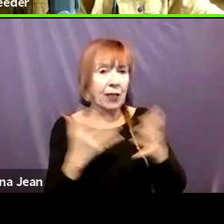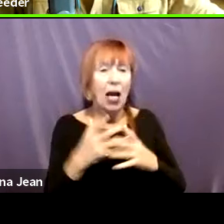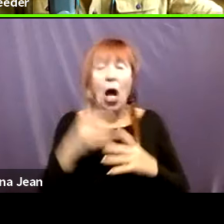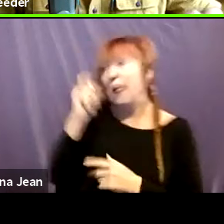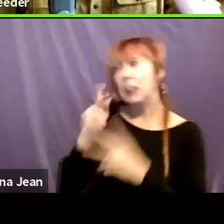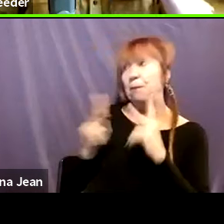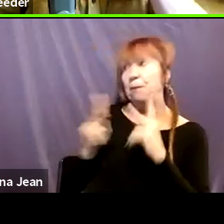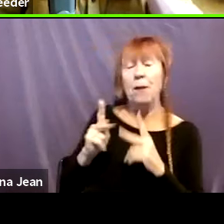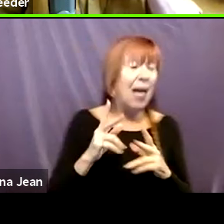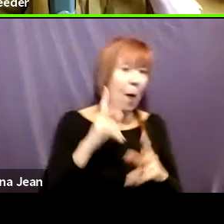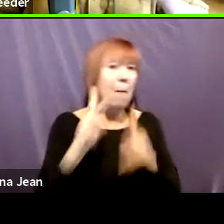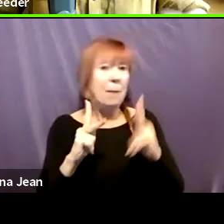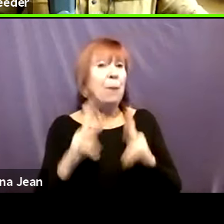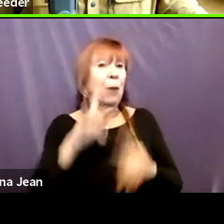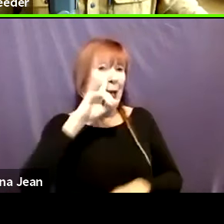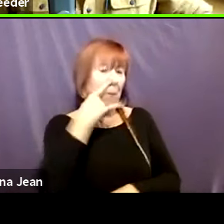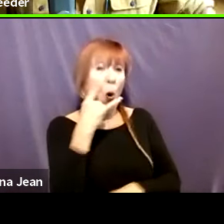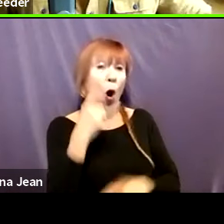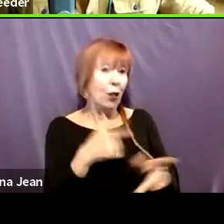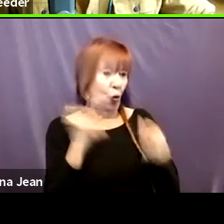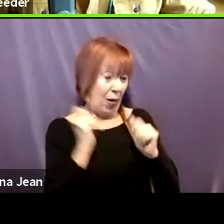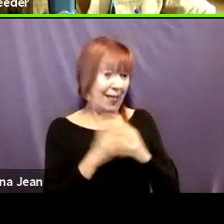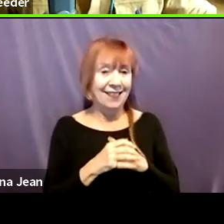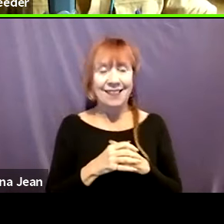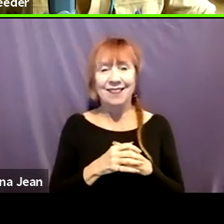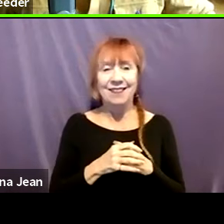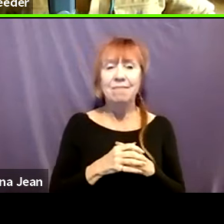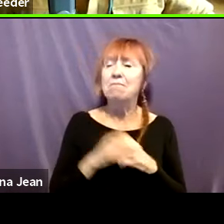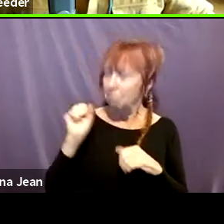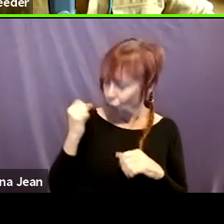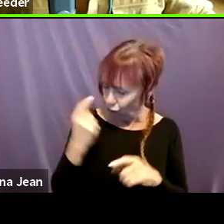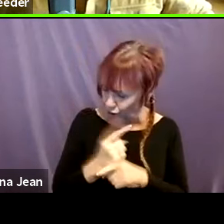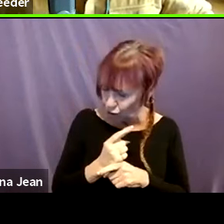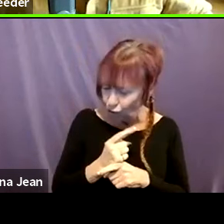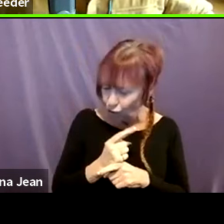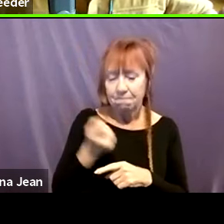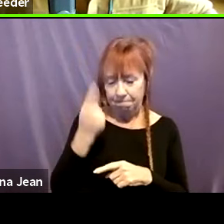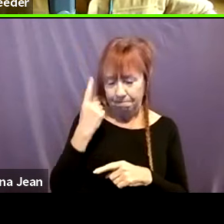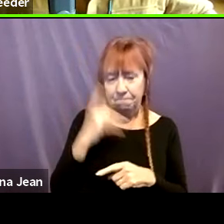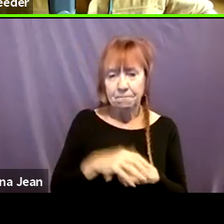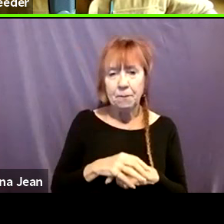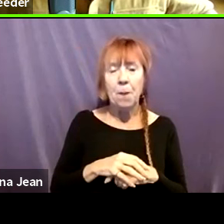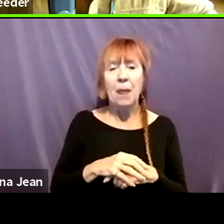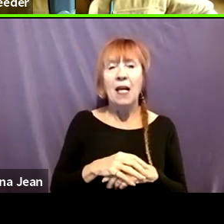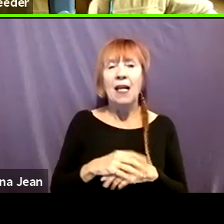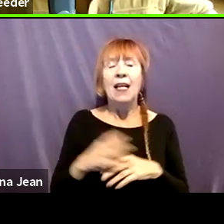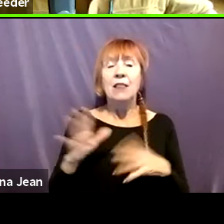bored really quick. Yeah, fair enough. Well, and to that, average length of a pitch, anybody?